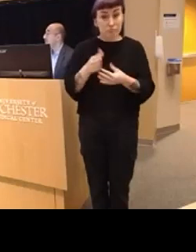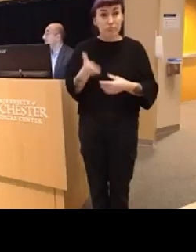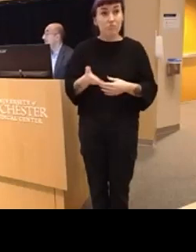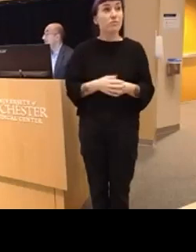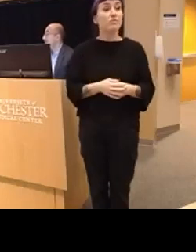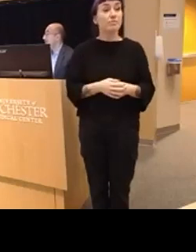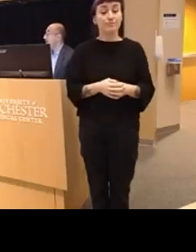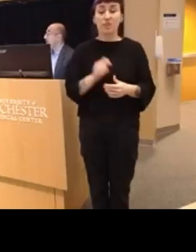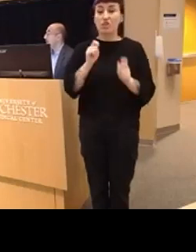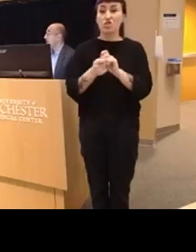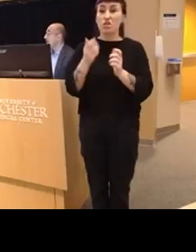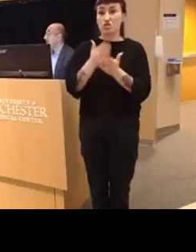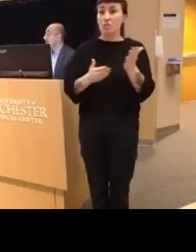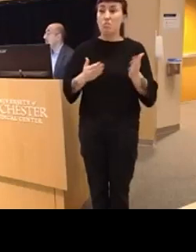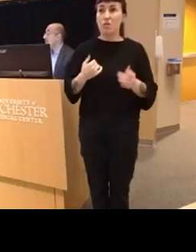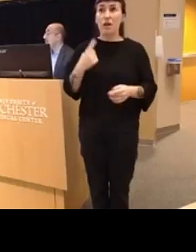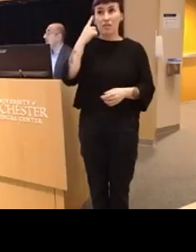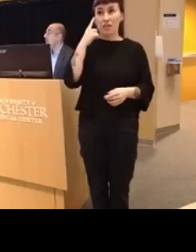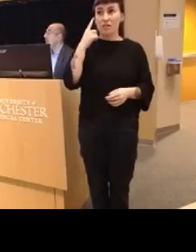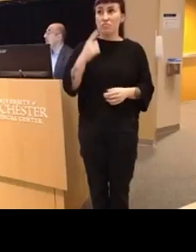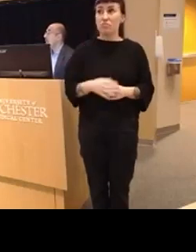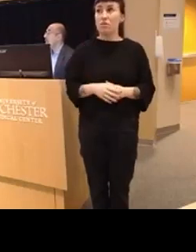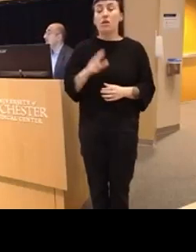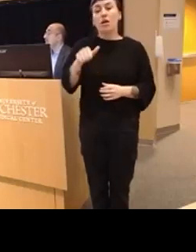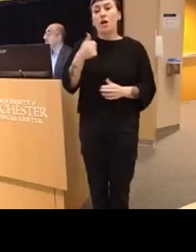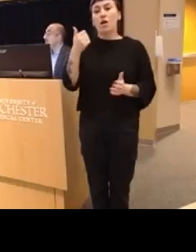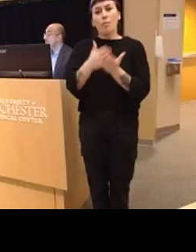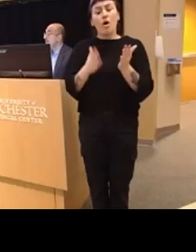a bit you know and I think so that's there and then the other piece is getting people to play